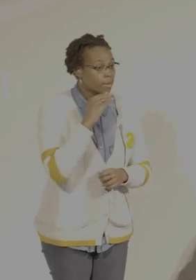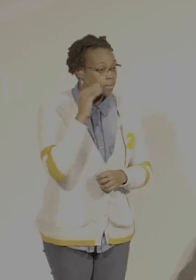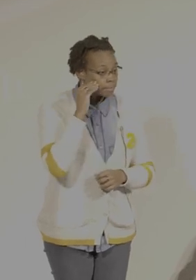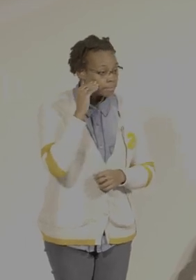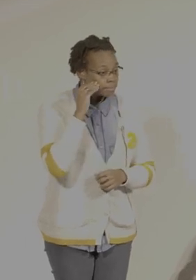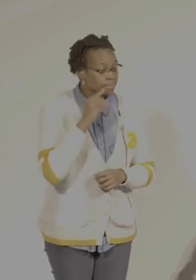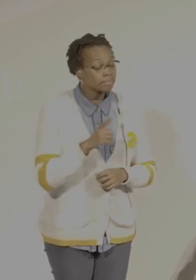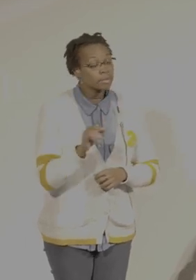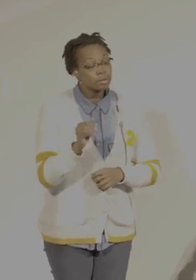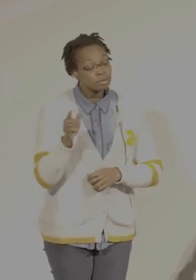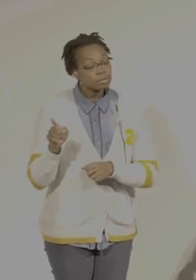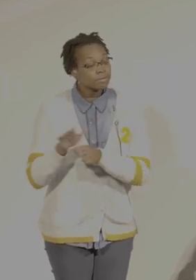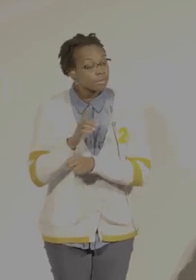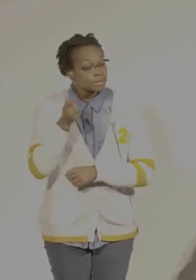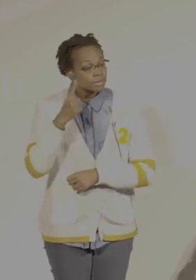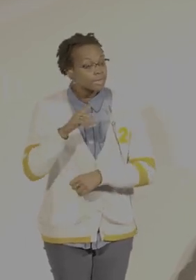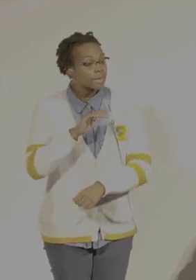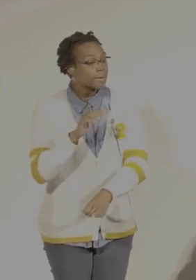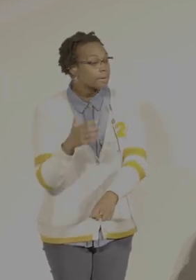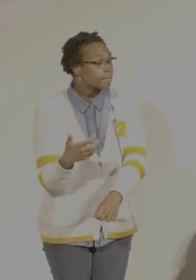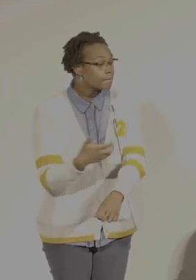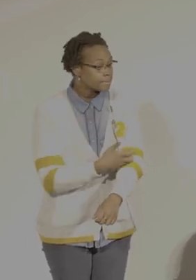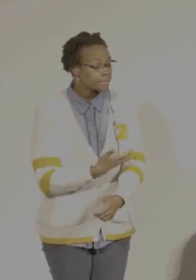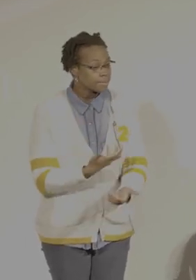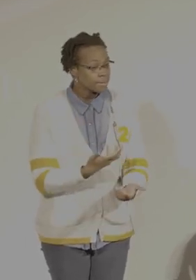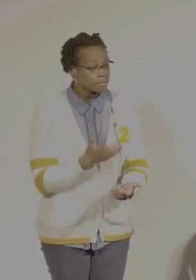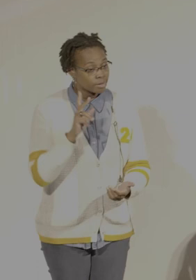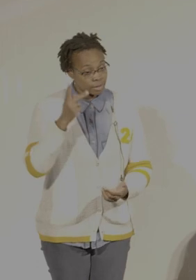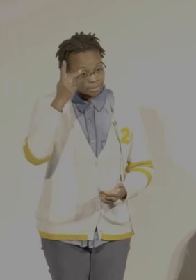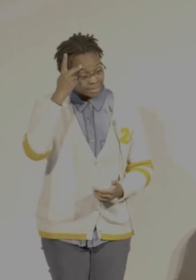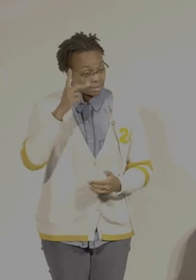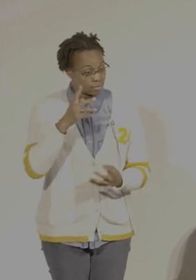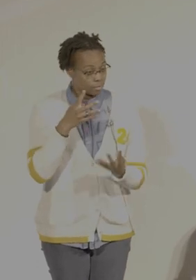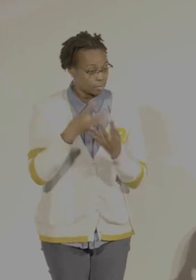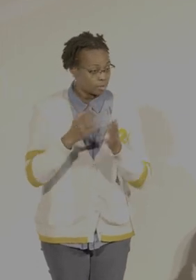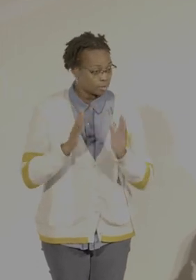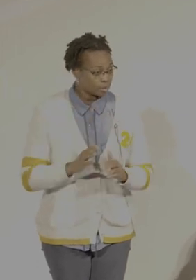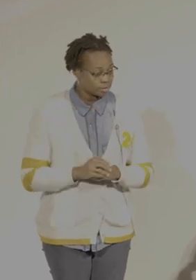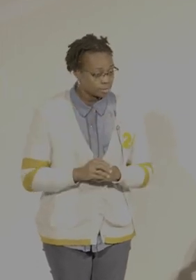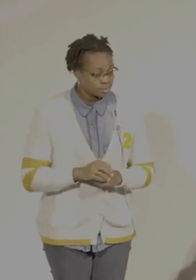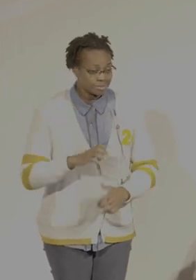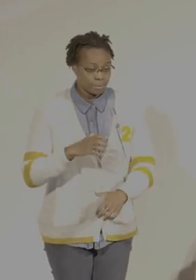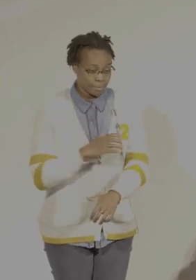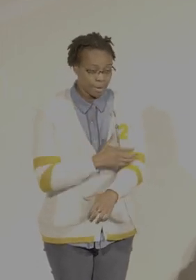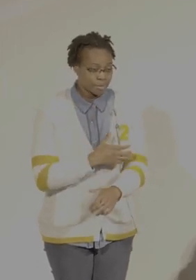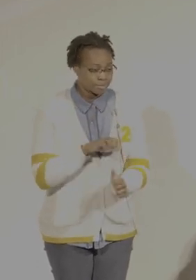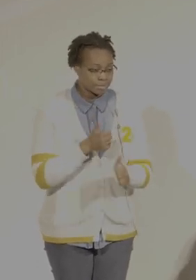I think he also understood the power of being a political prisoner. 'Cause there is power that comes with that.